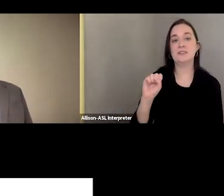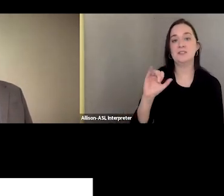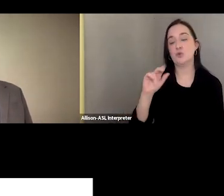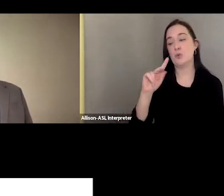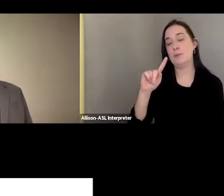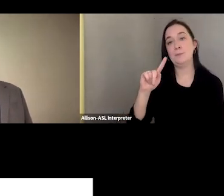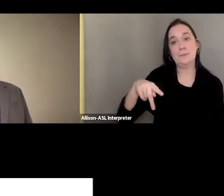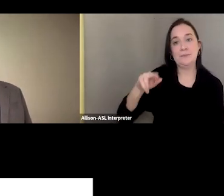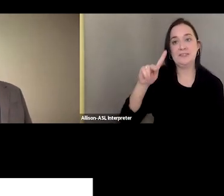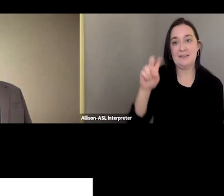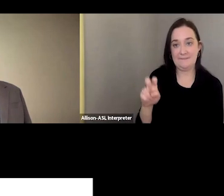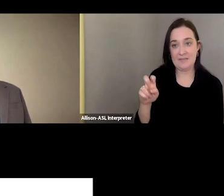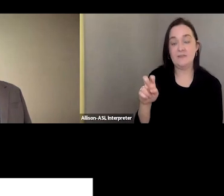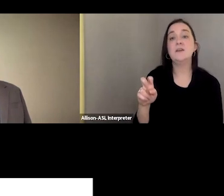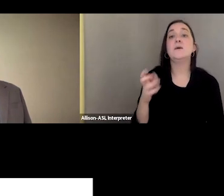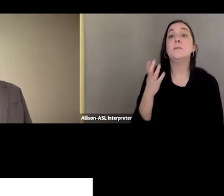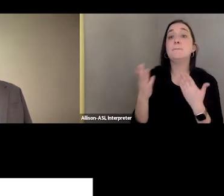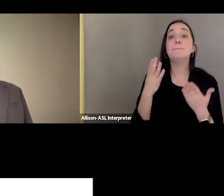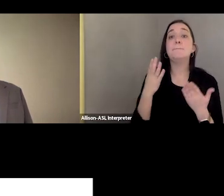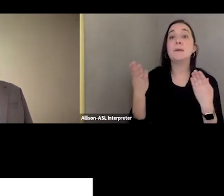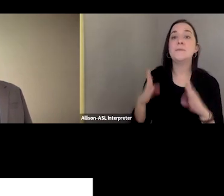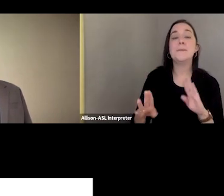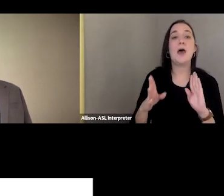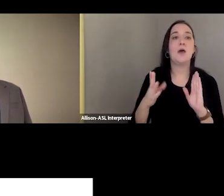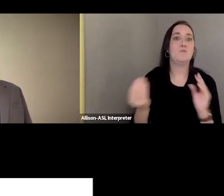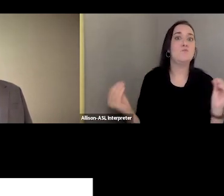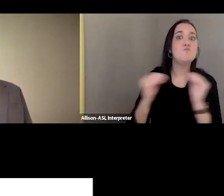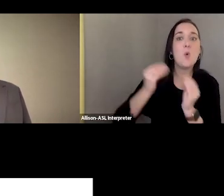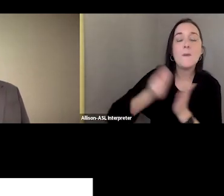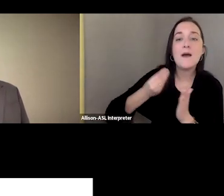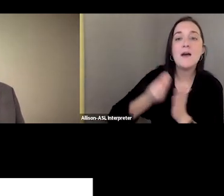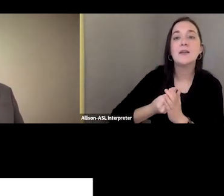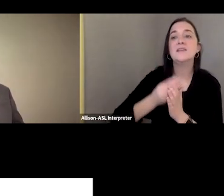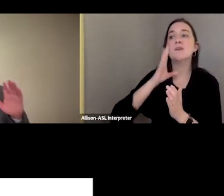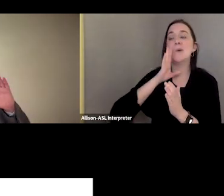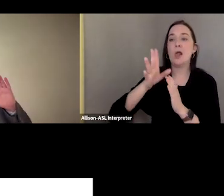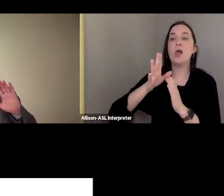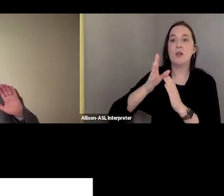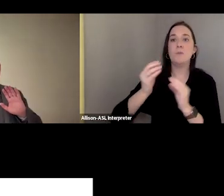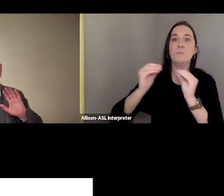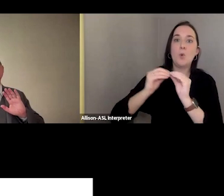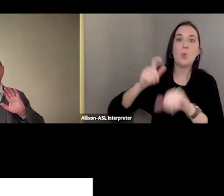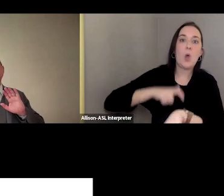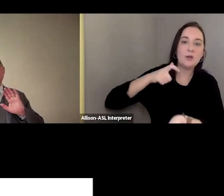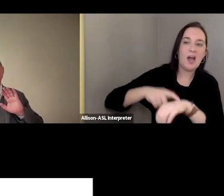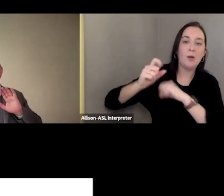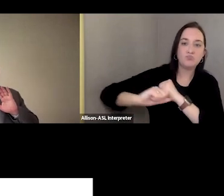betting with higher amounts of wagers, and they do it for longer. There's lots of ways in which the perceptions are